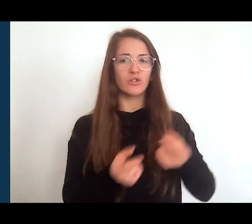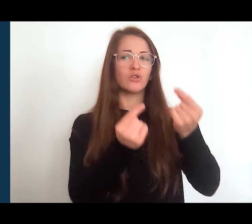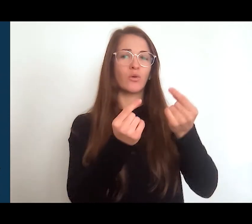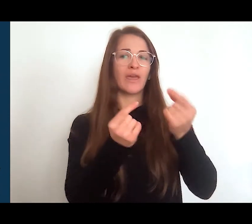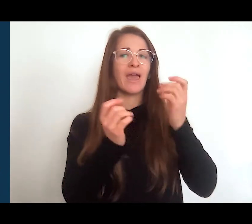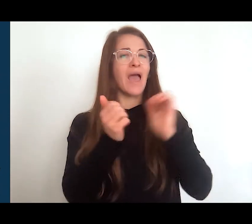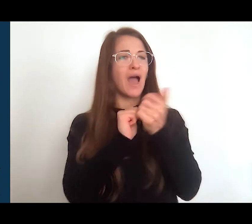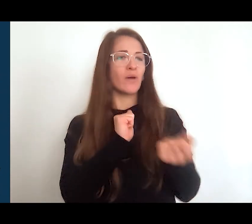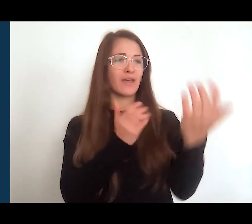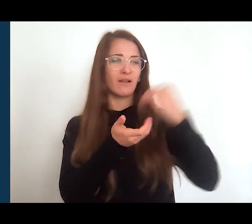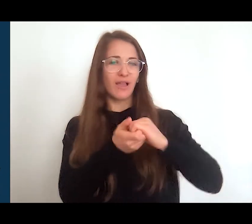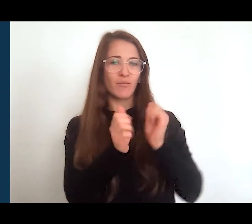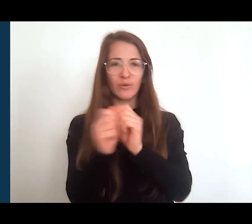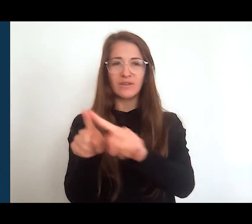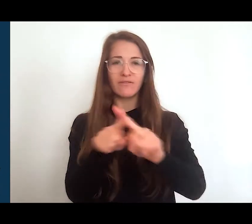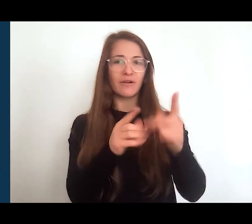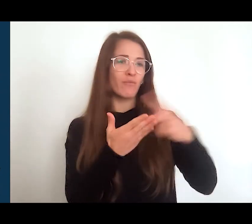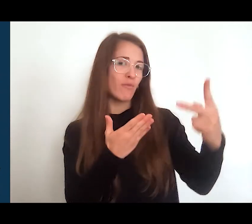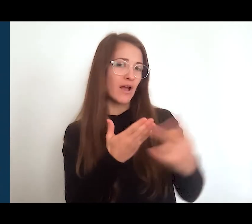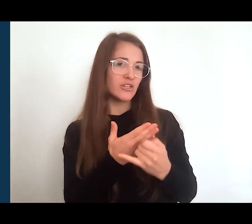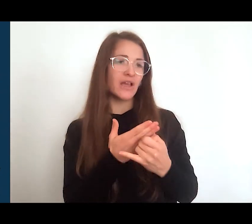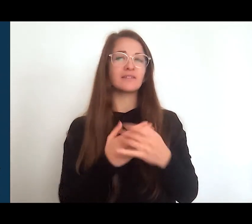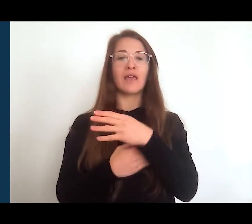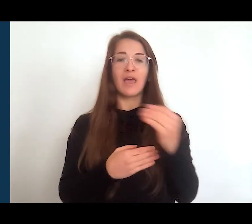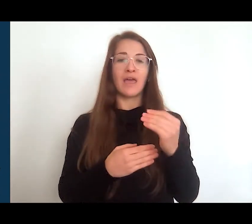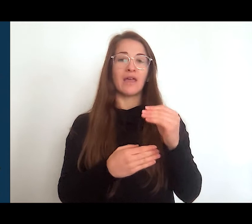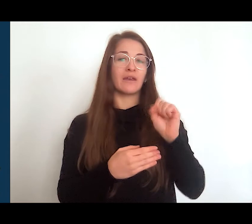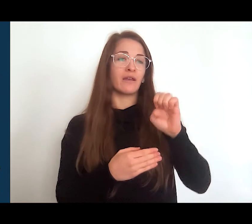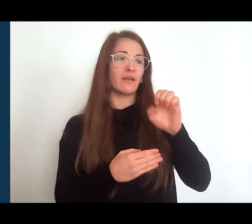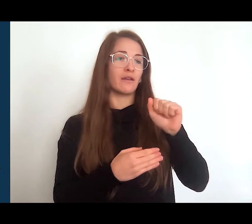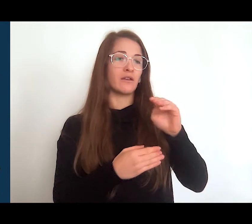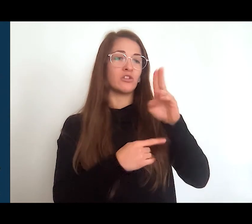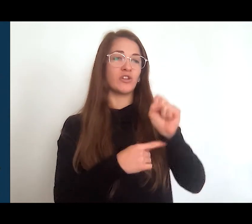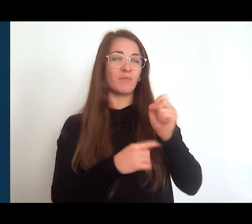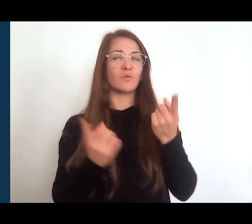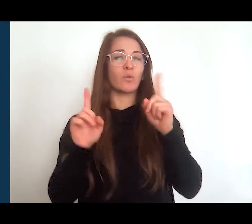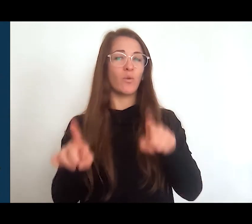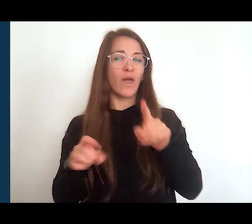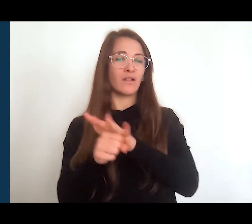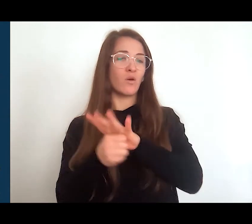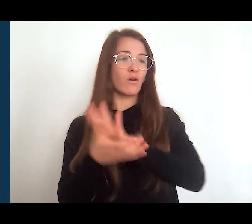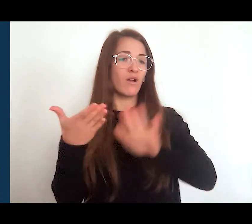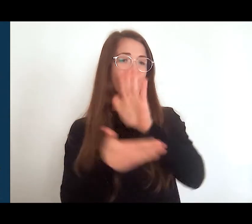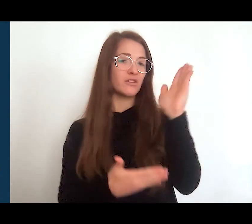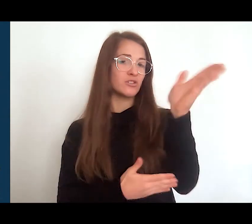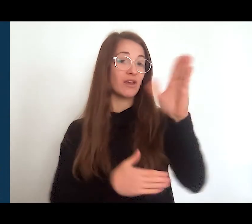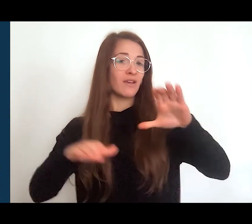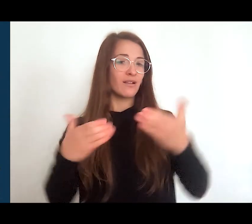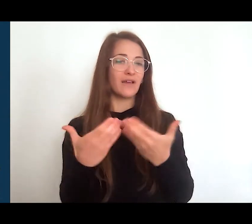THE OTHER NONPROFITS ARE DOING AND HOW TO COLLABORATE WITH THEM ON THE PROJECTS. I HAVE GONE SEAMUS WE WENT TO A